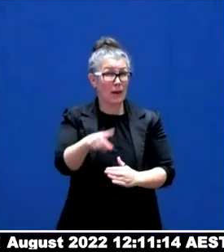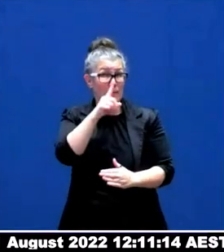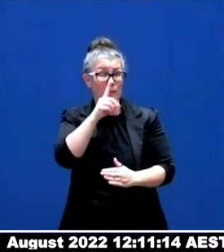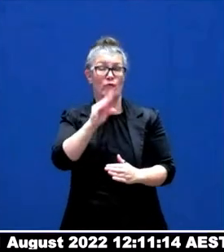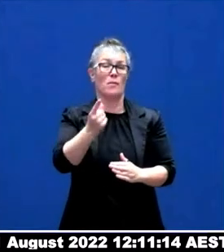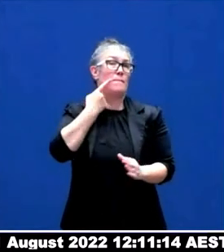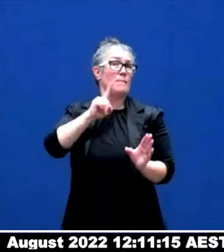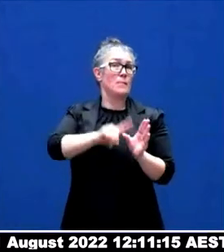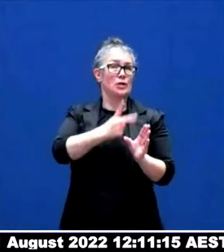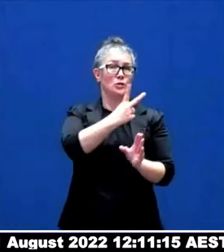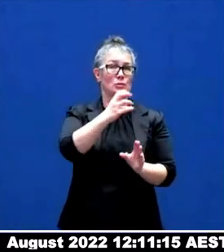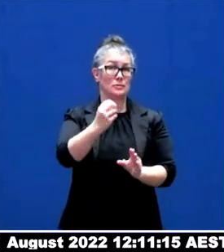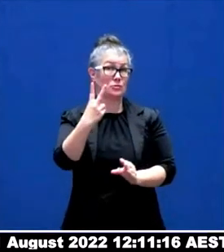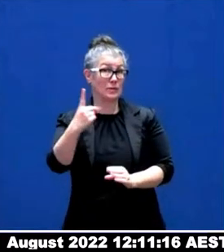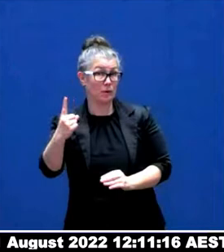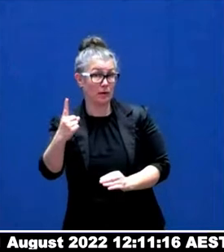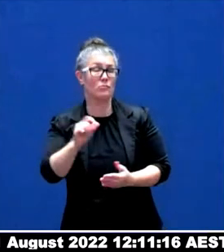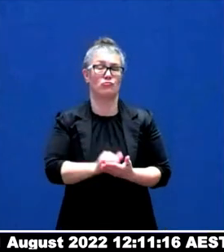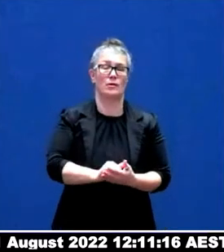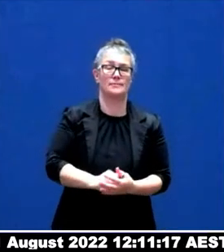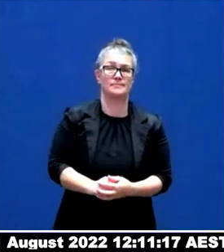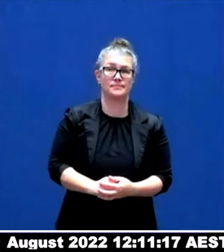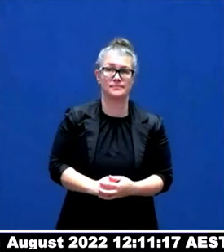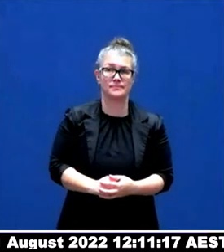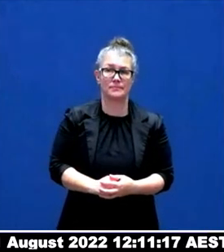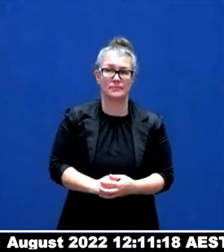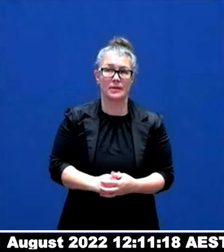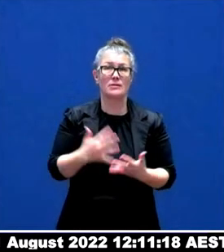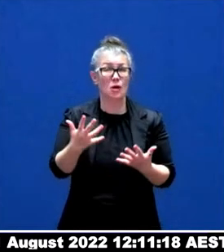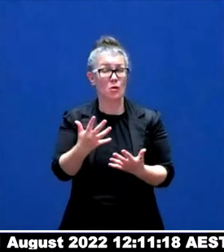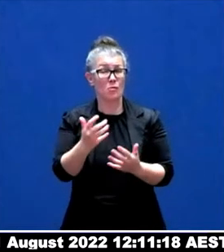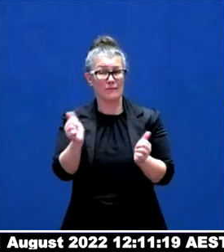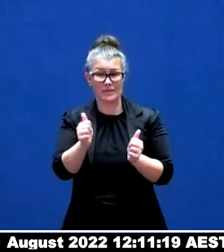That's correct. MS EASTMAN: We have asked you about how do you collect